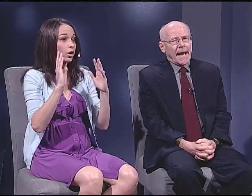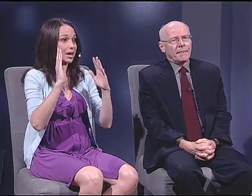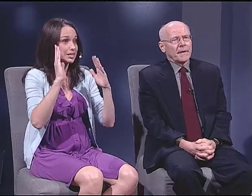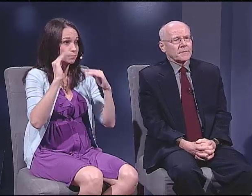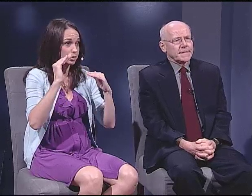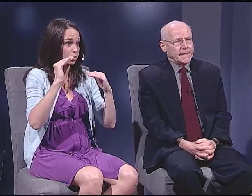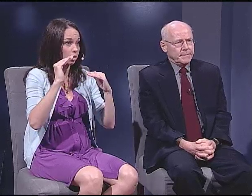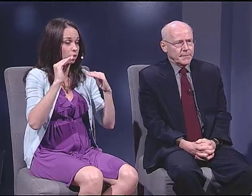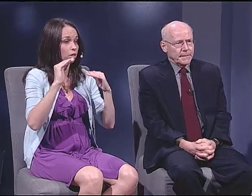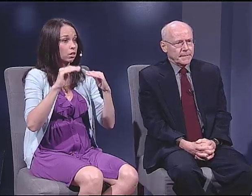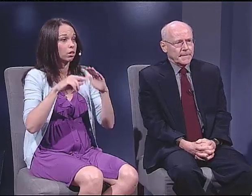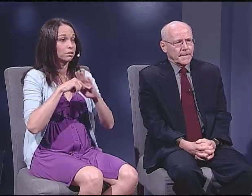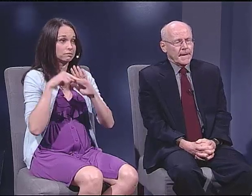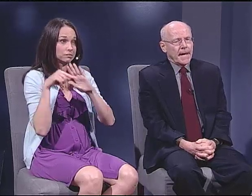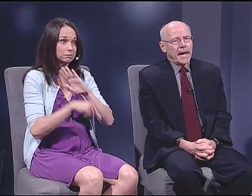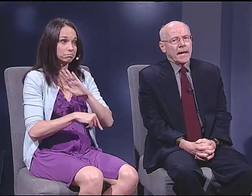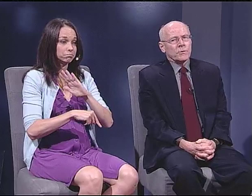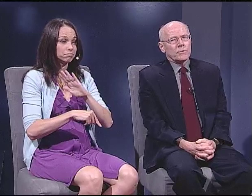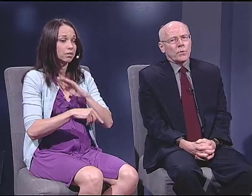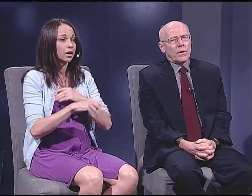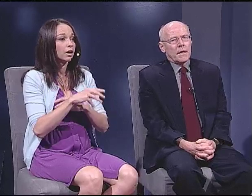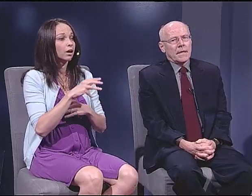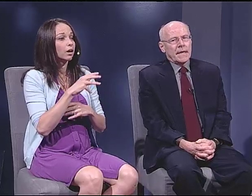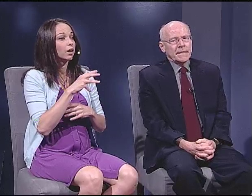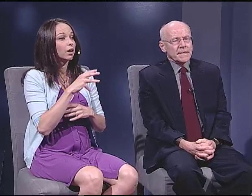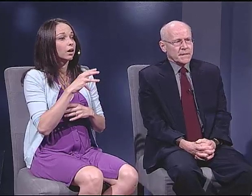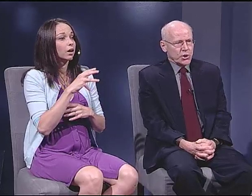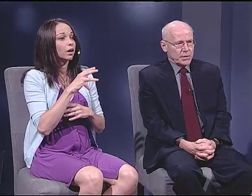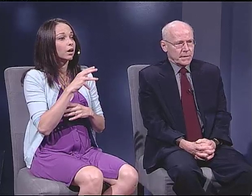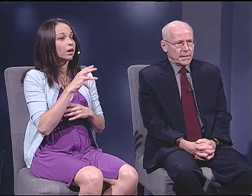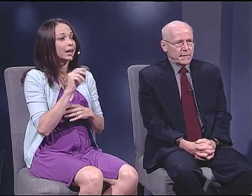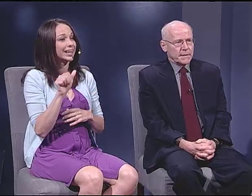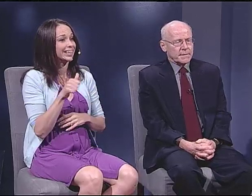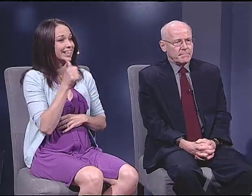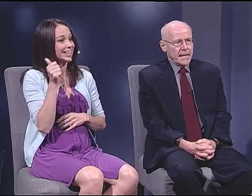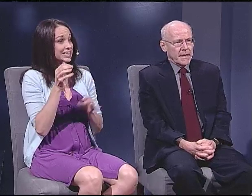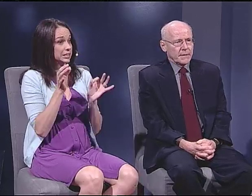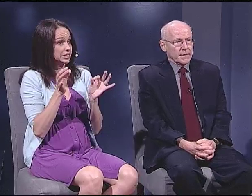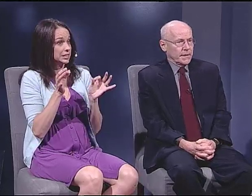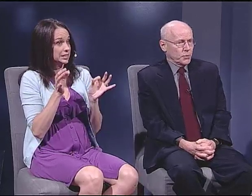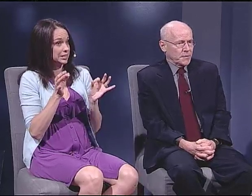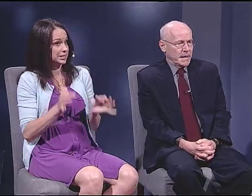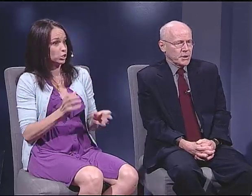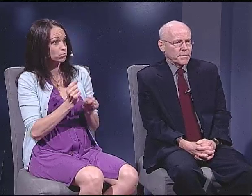and they are deep and any decision that's made, or any interpretation